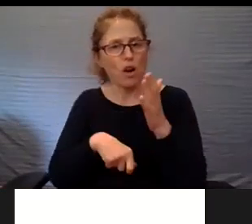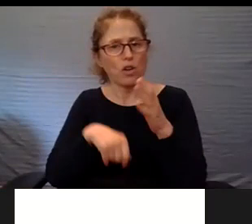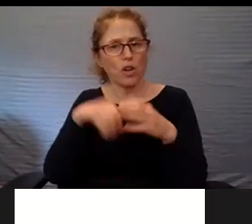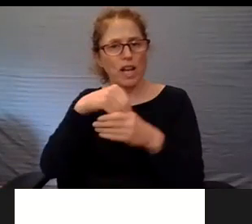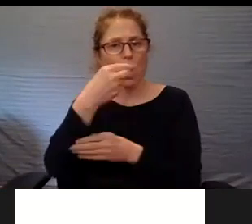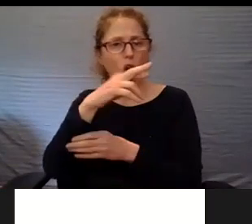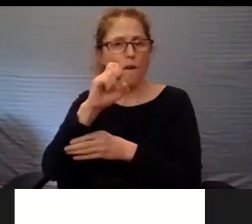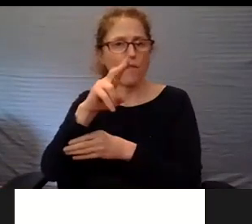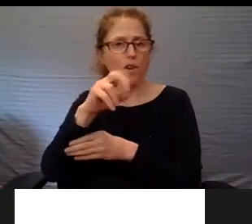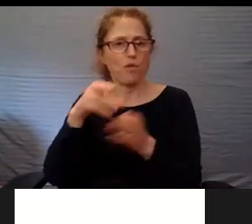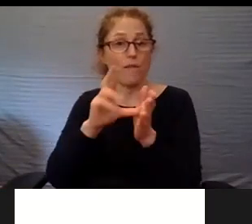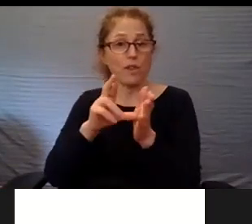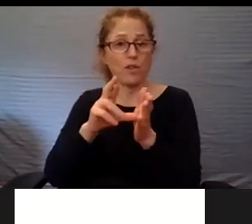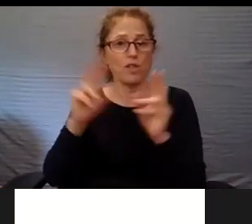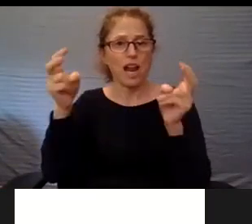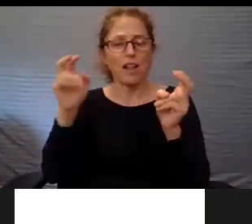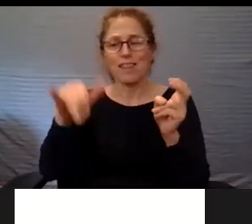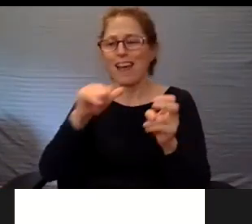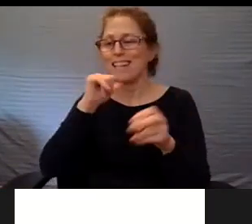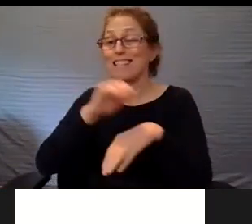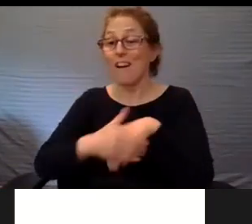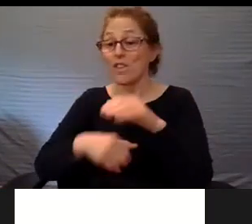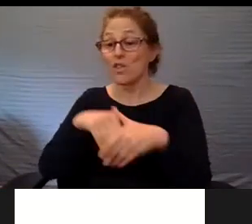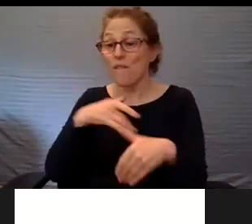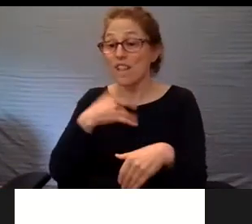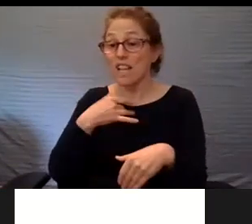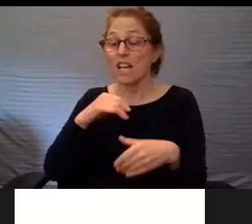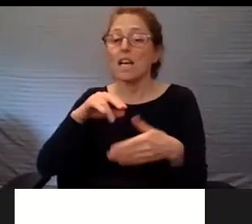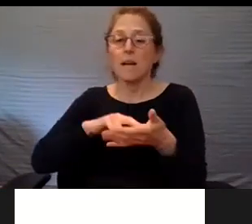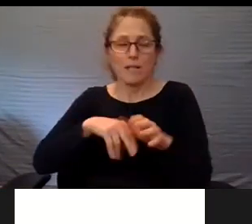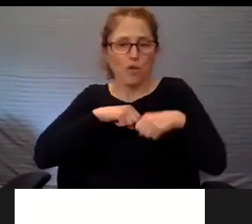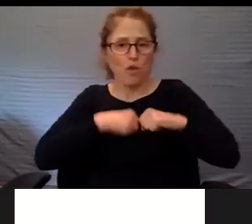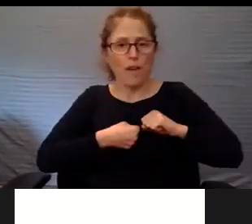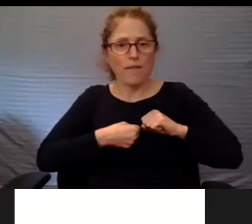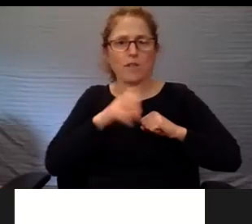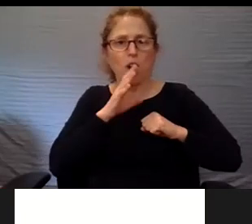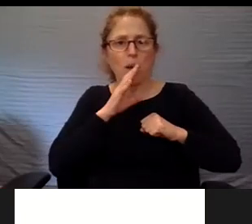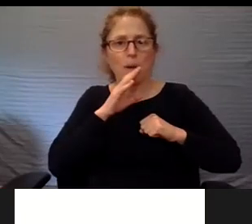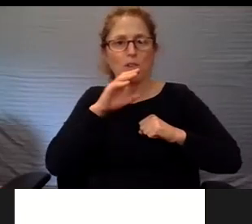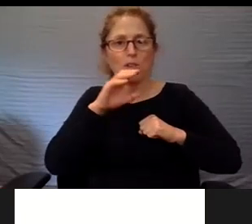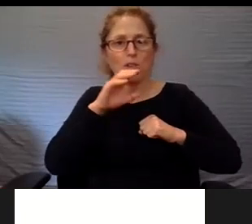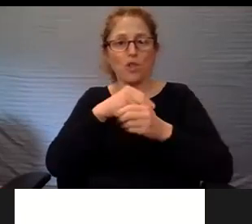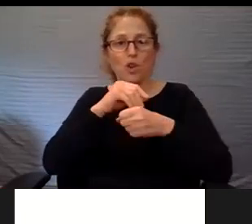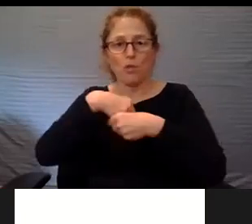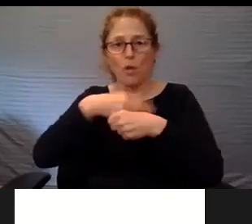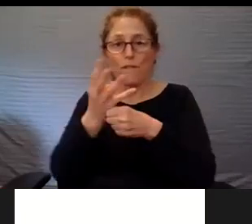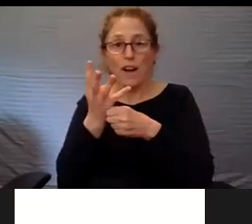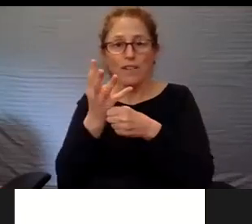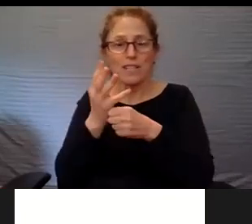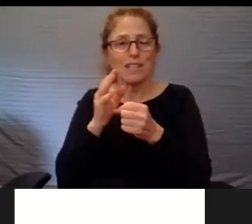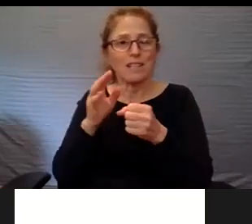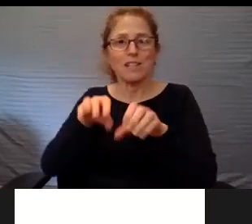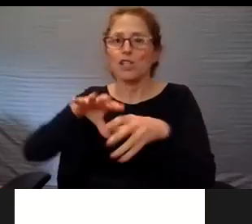you're feeling is grief", talking about corona virus interrupting normal access to society and all I could think of was